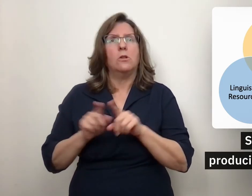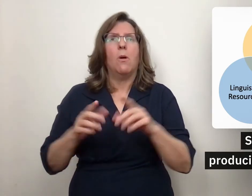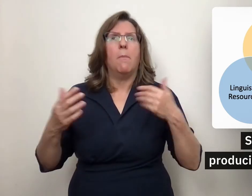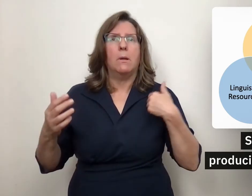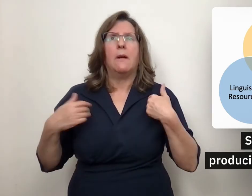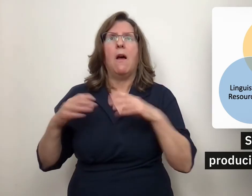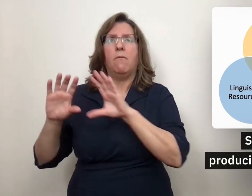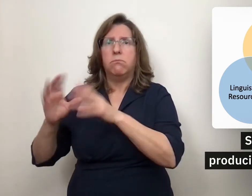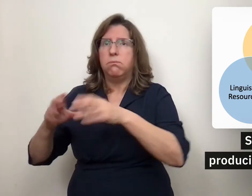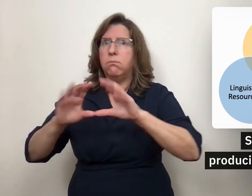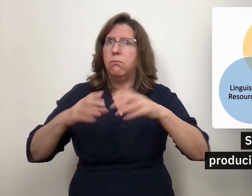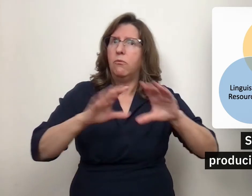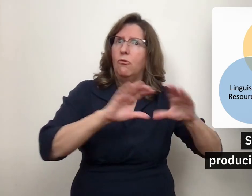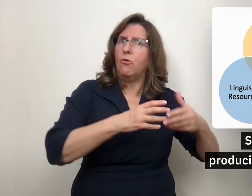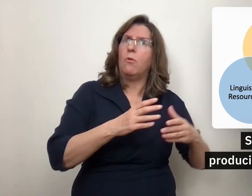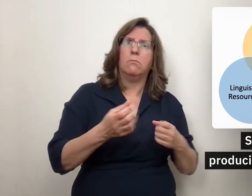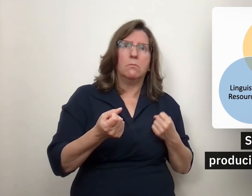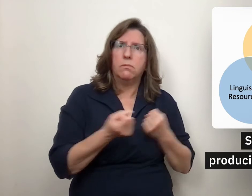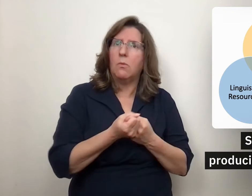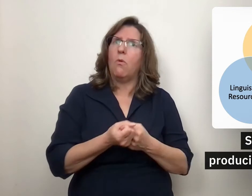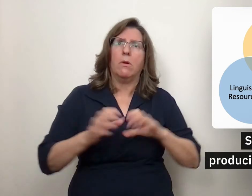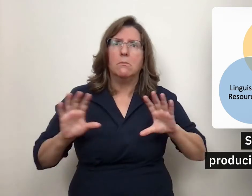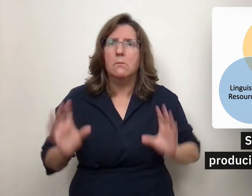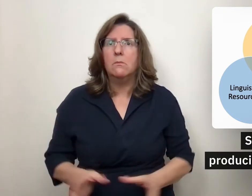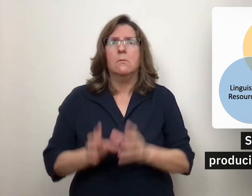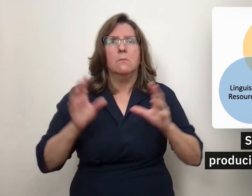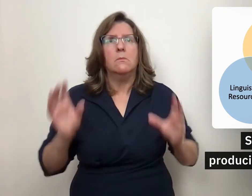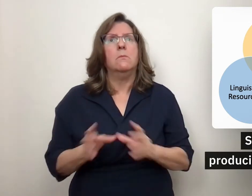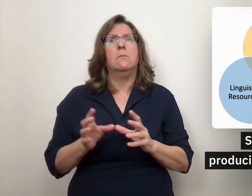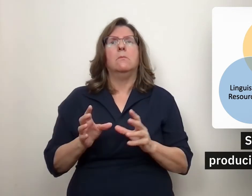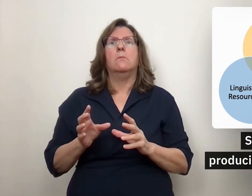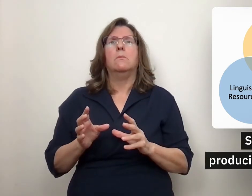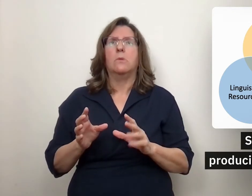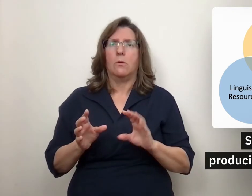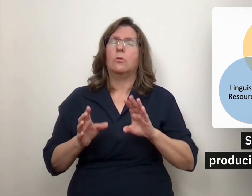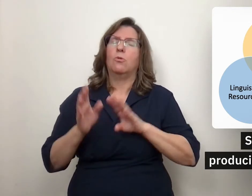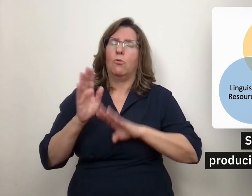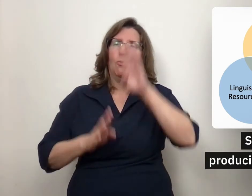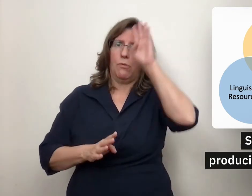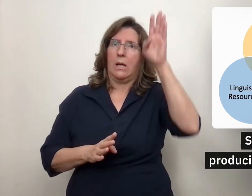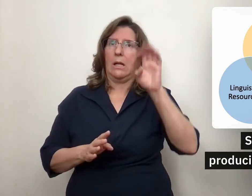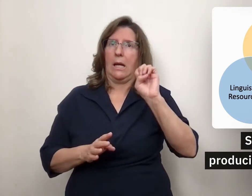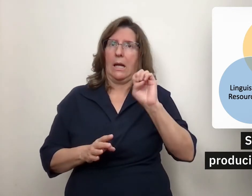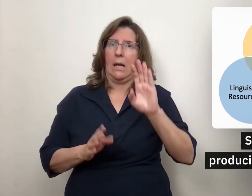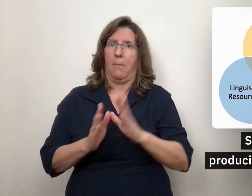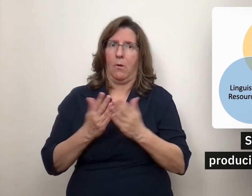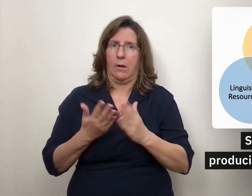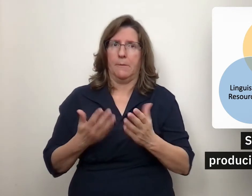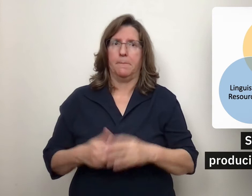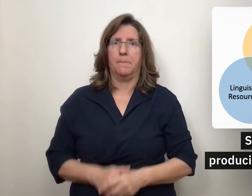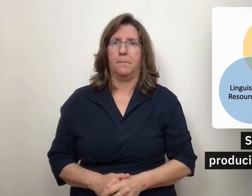Lastly we need stakeholder groups to support the development and creation of e-books.